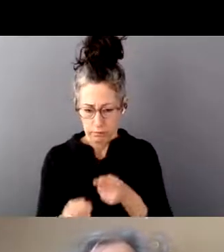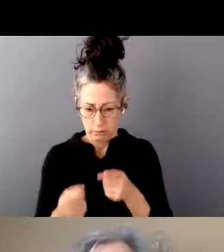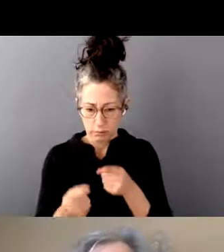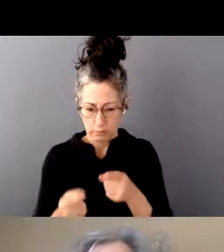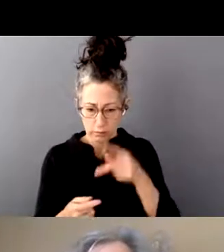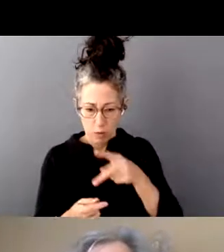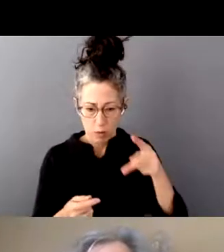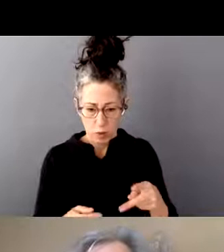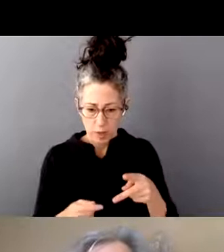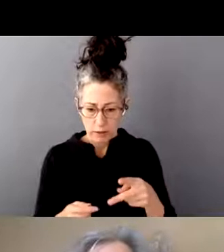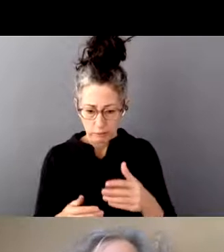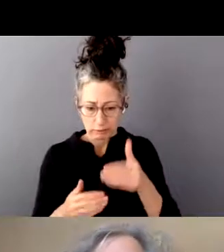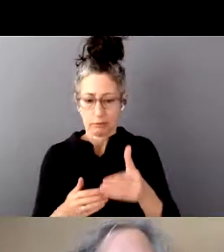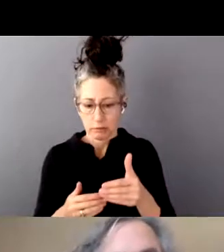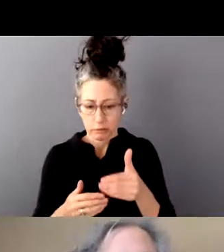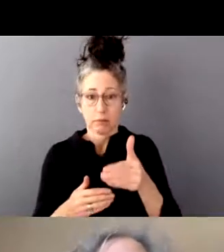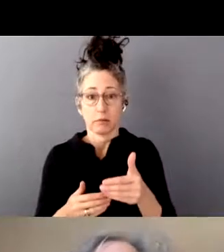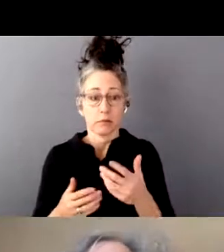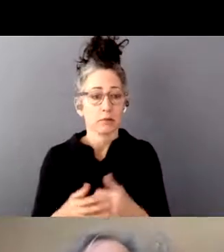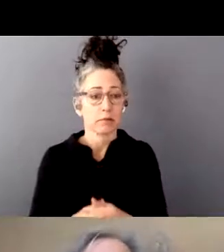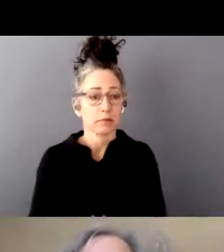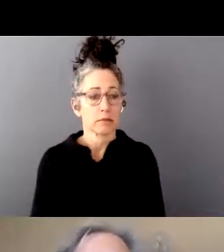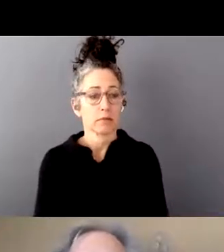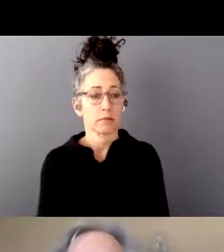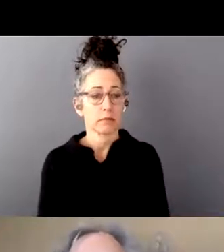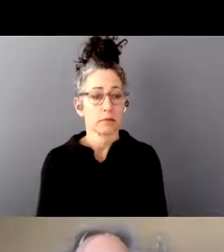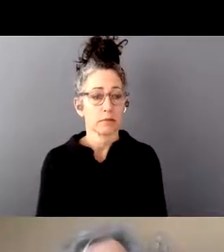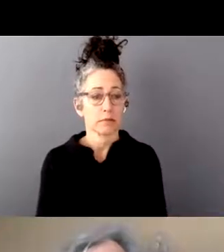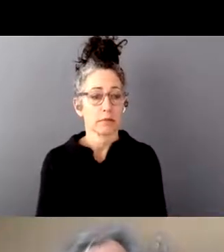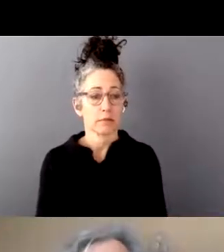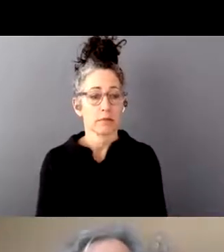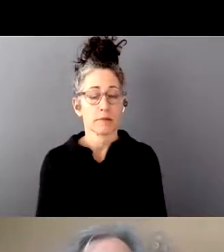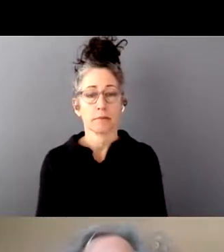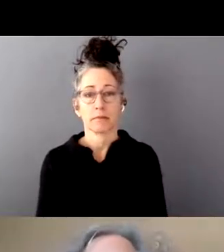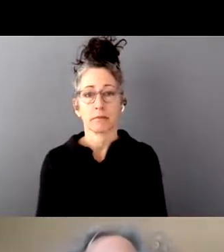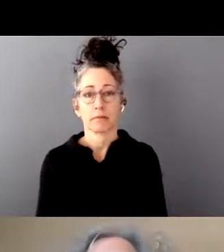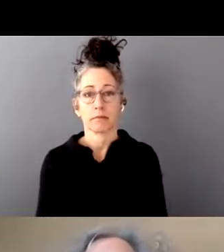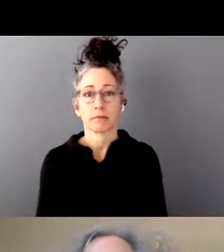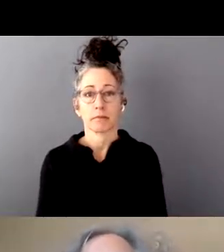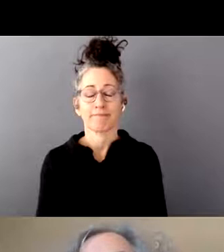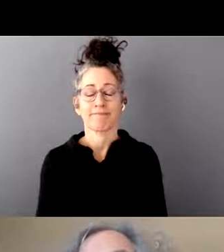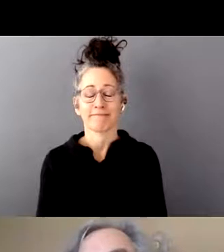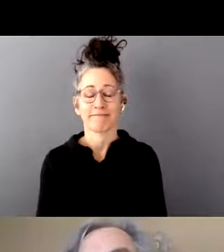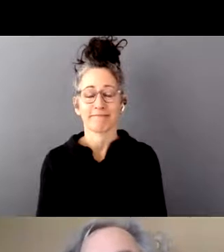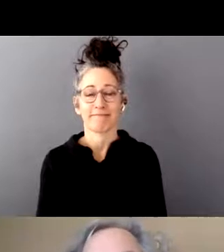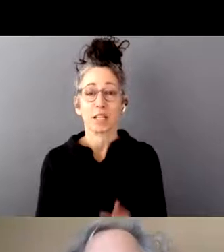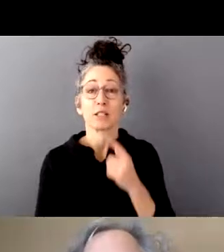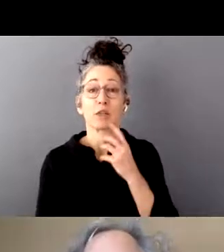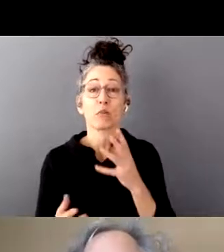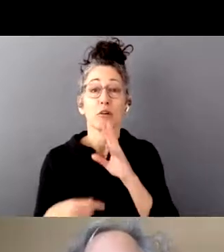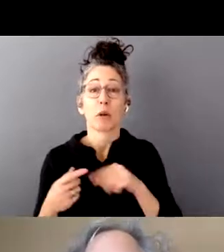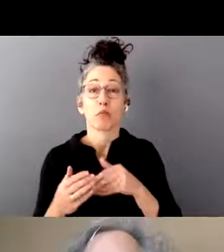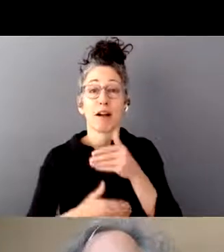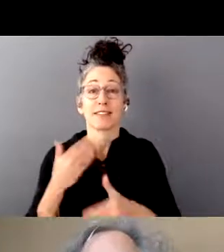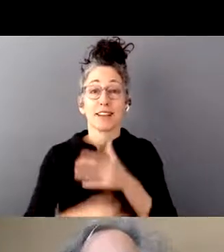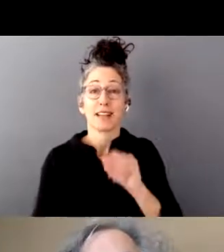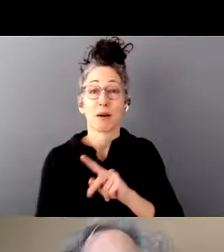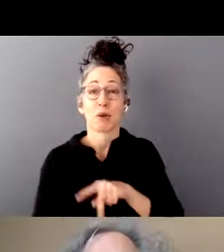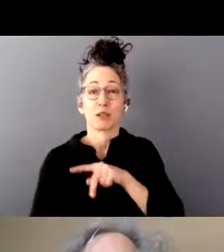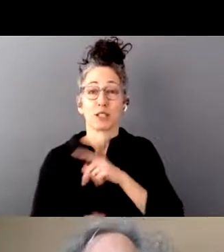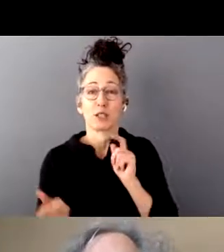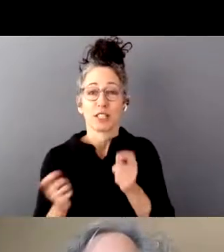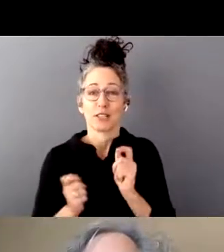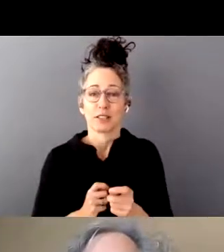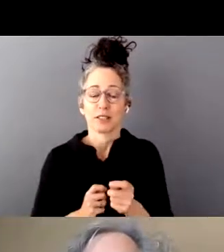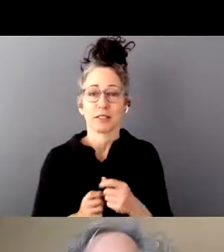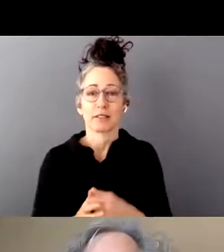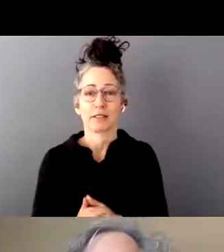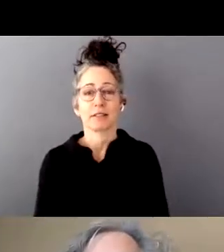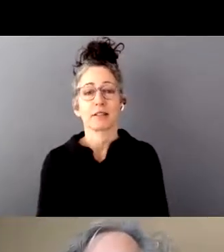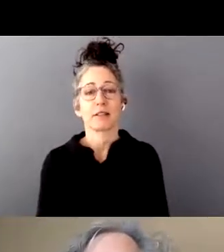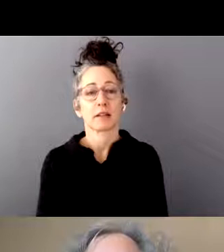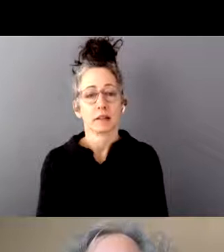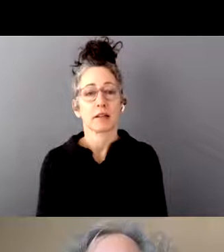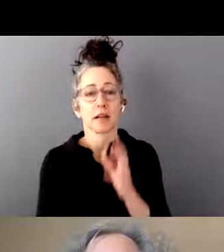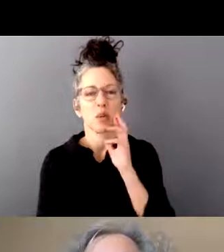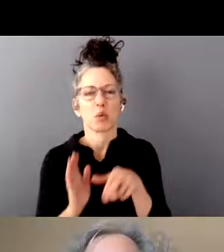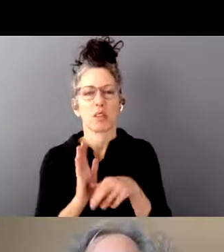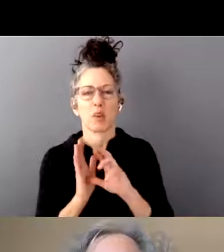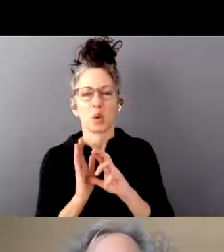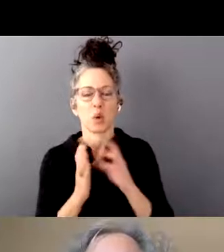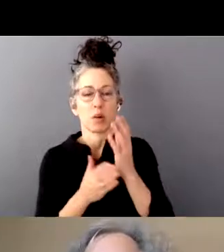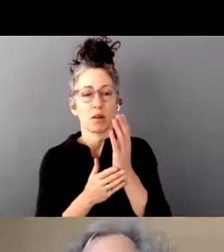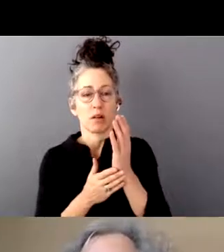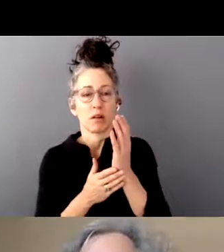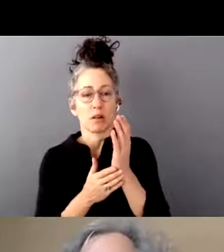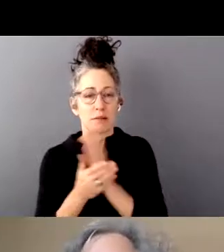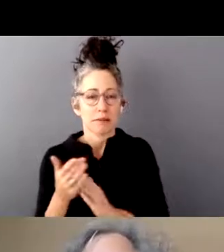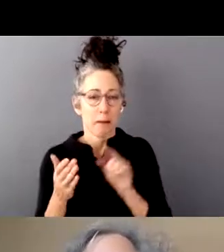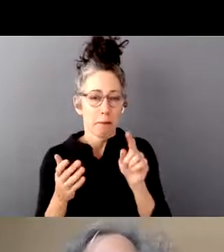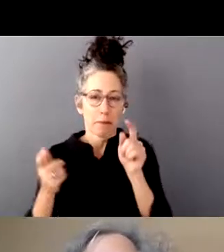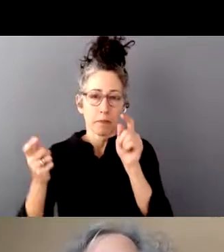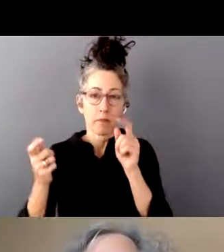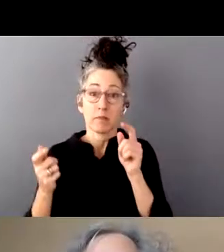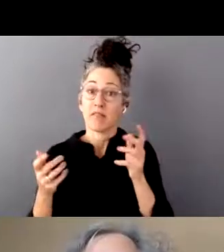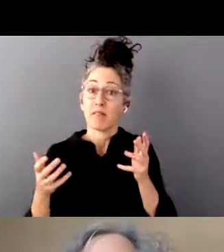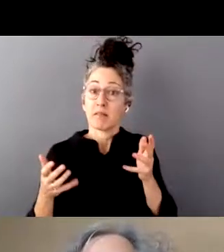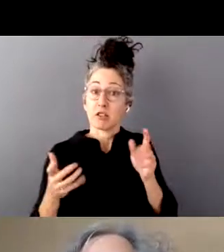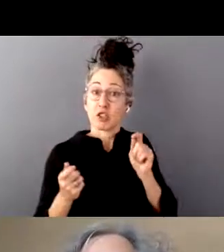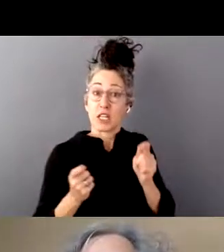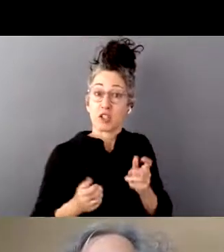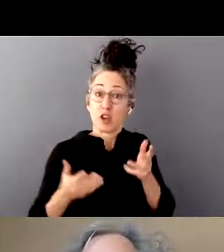So, all right. It's not advancing. Okay. So, I'll be talking a bit about the process and personnel changes that we experienced here at Census, go over a little bit of what changes we made to our existing household and business surveys, talk about some examples of non-survey